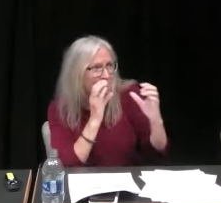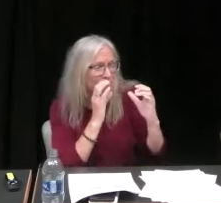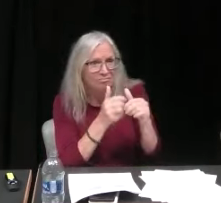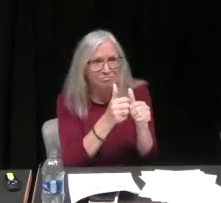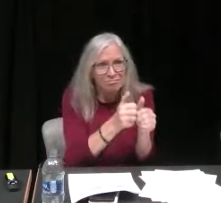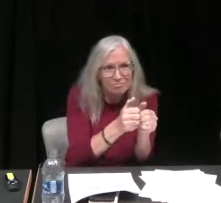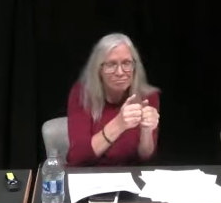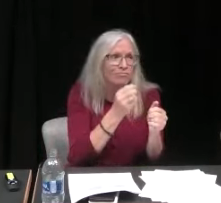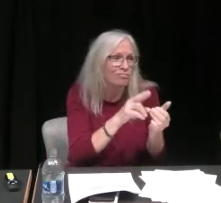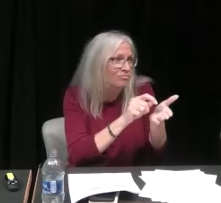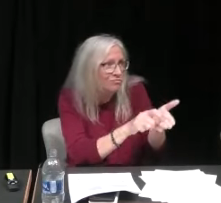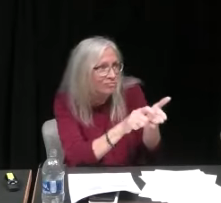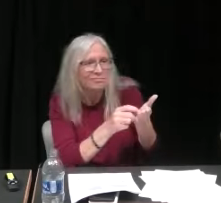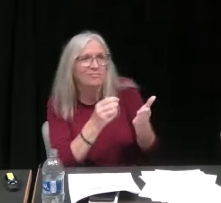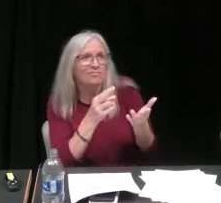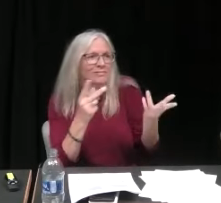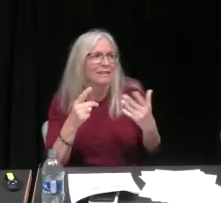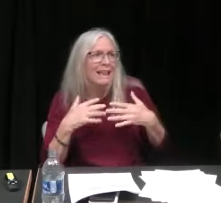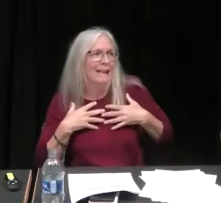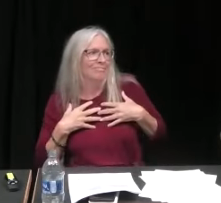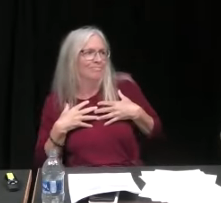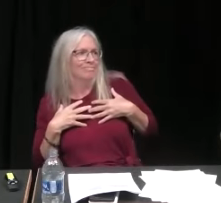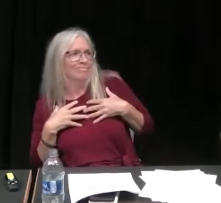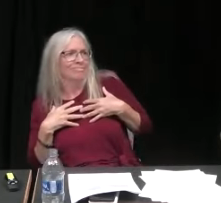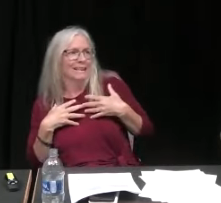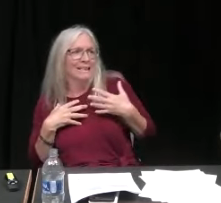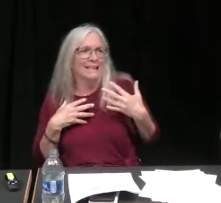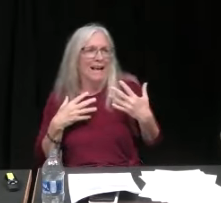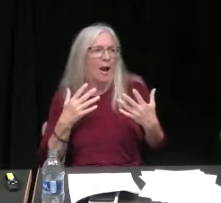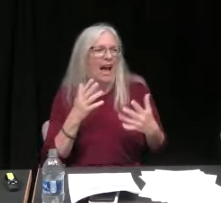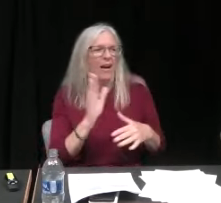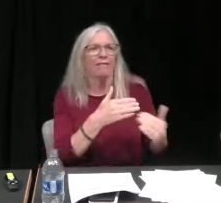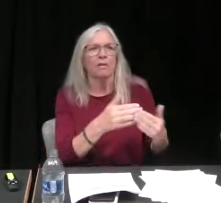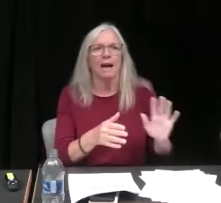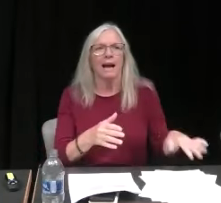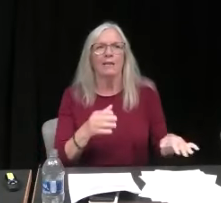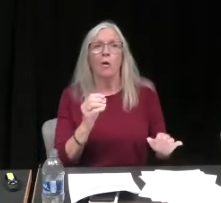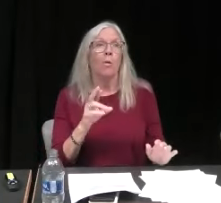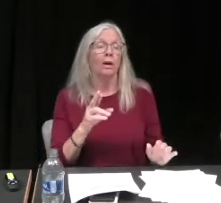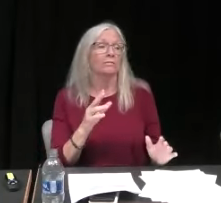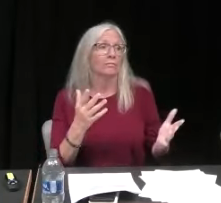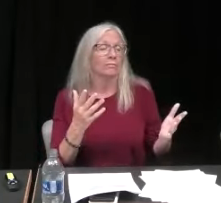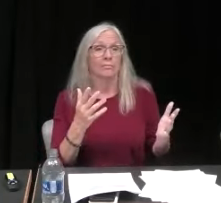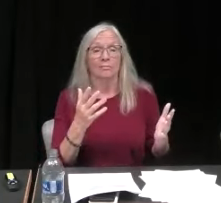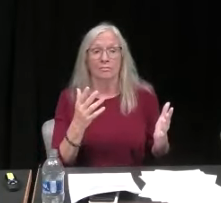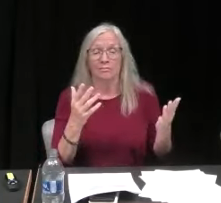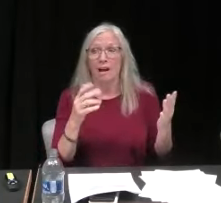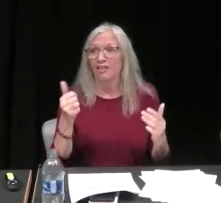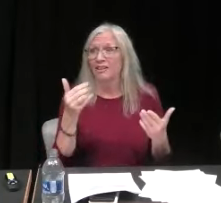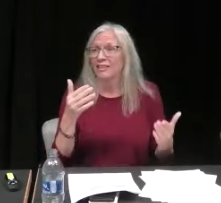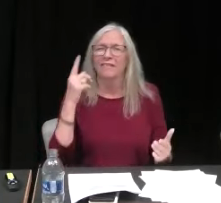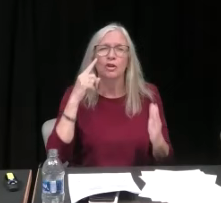some it's sometimes we'll try to accommodate or fit um the other hearing individuals communication